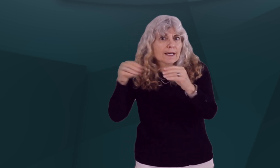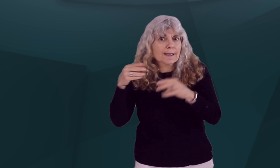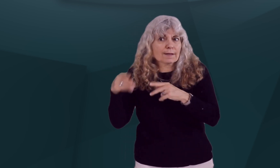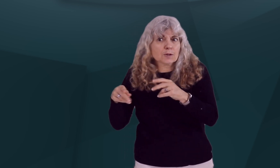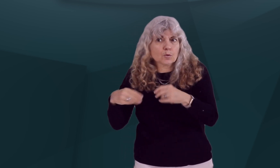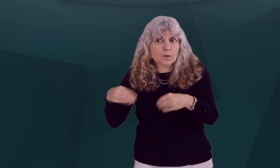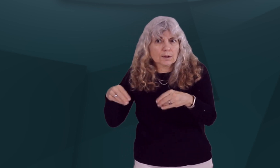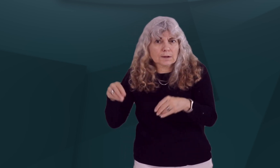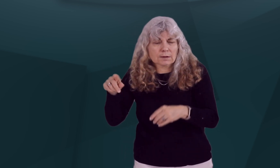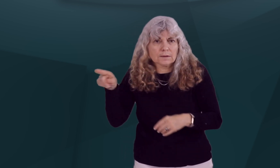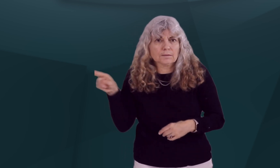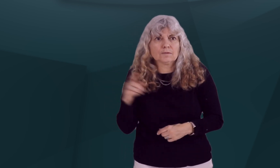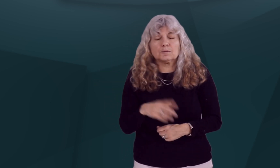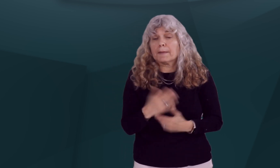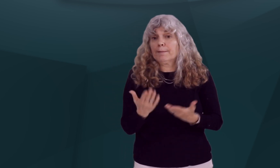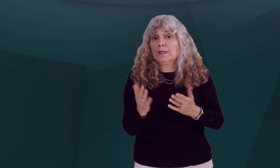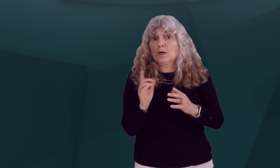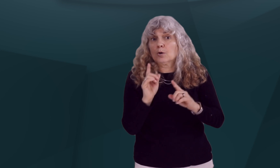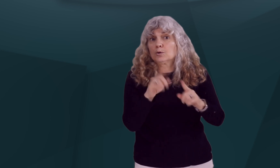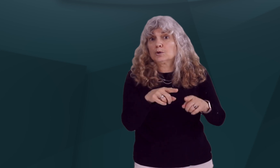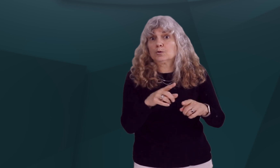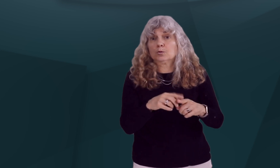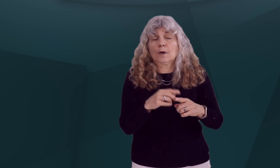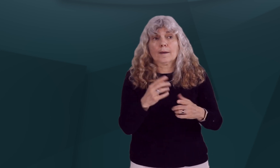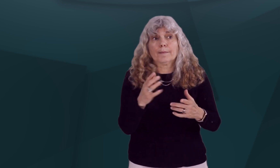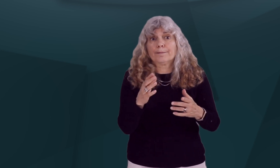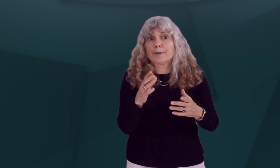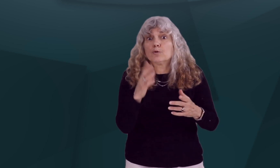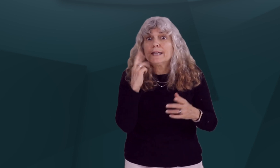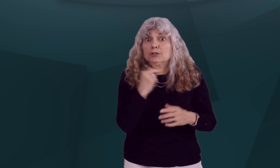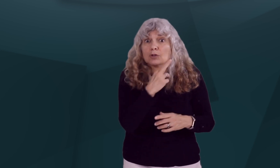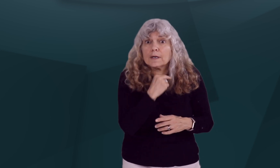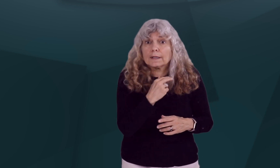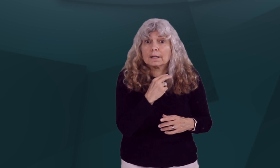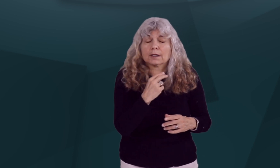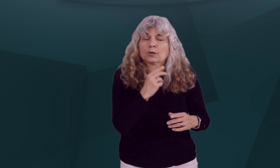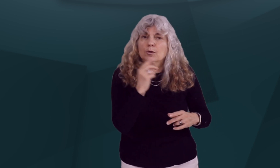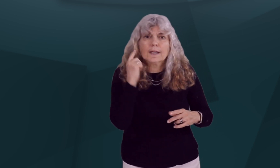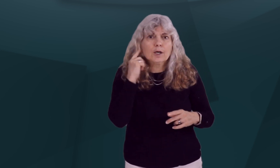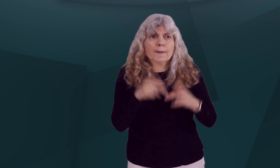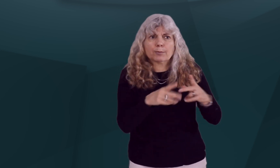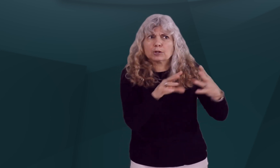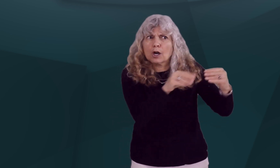or maybe going to the grocery store with your mother. You heard people having conversations around you.